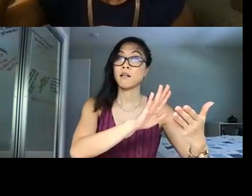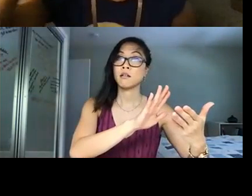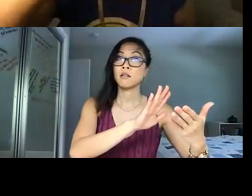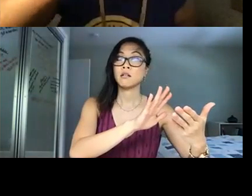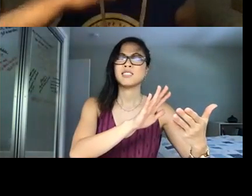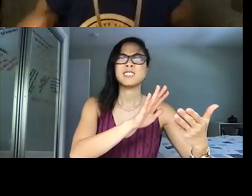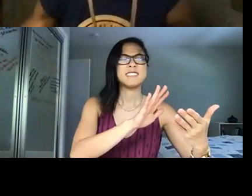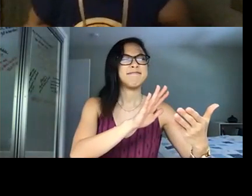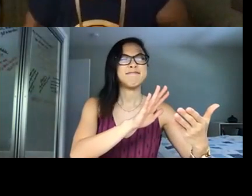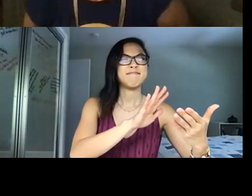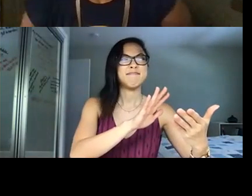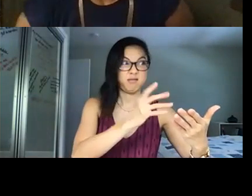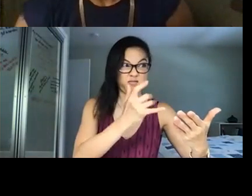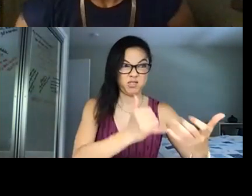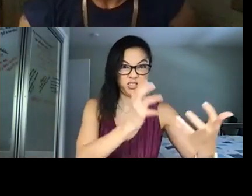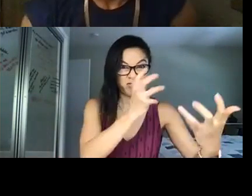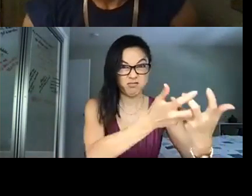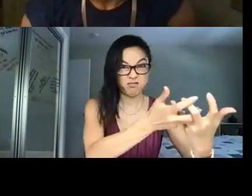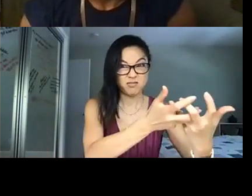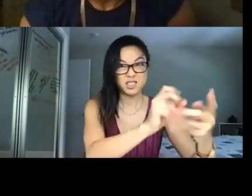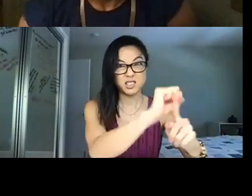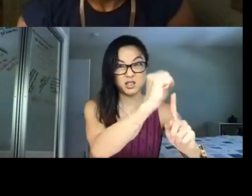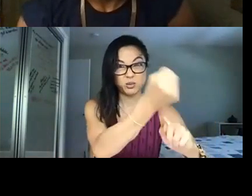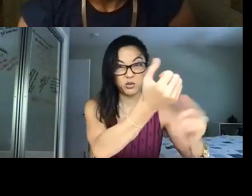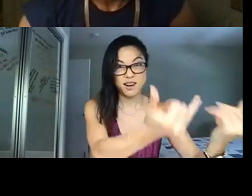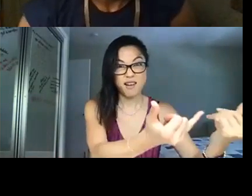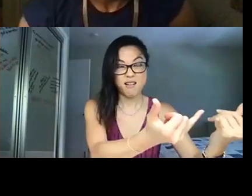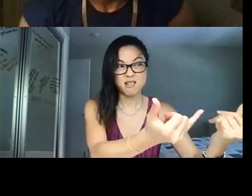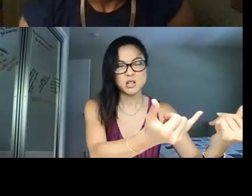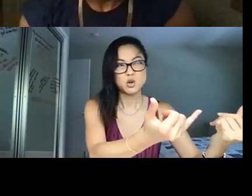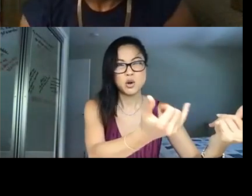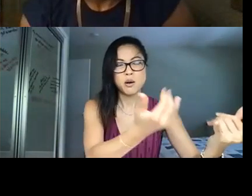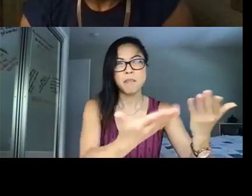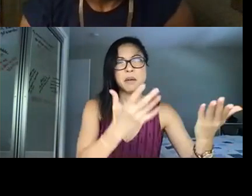someone who can say it better than me or someone who is a few steps further along in the process than me.